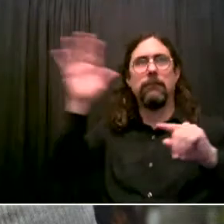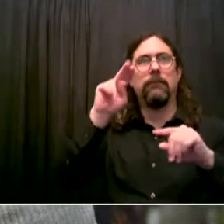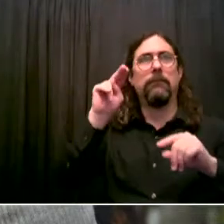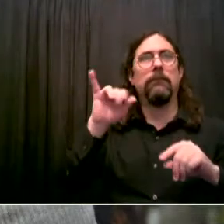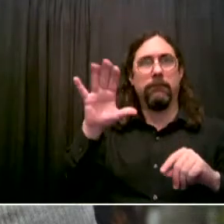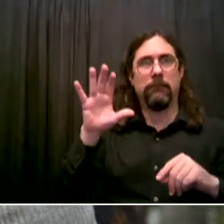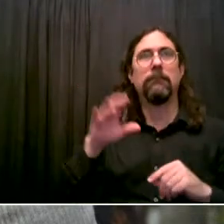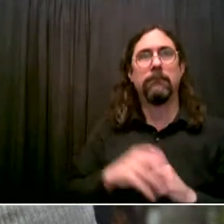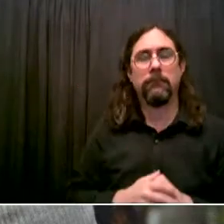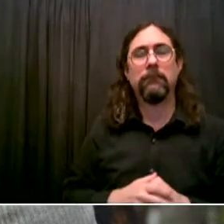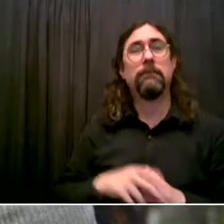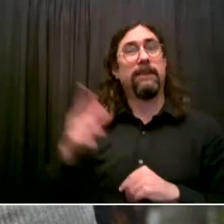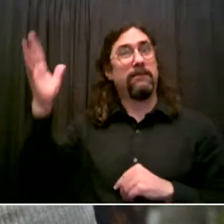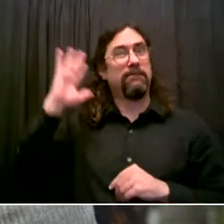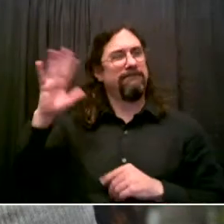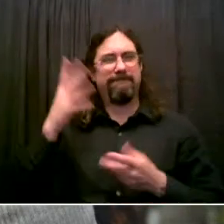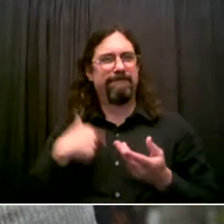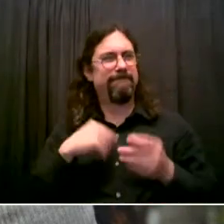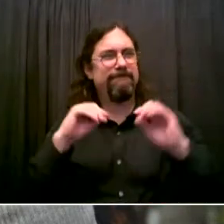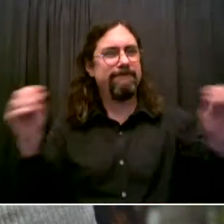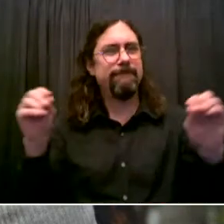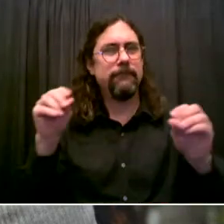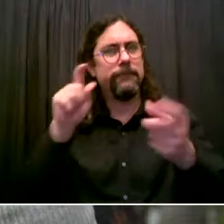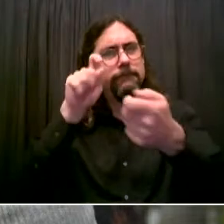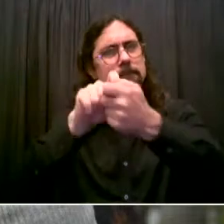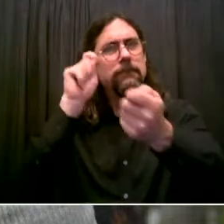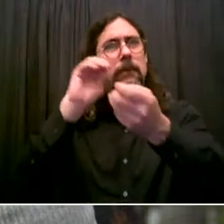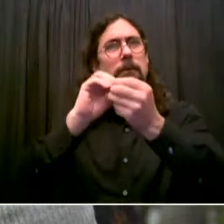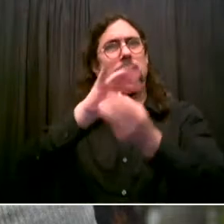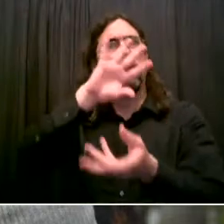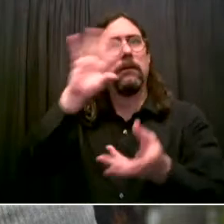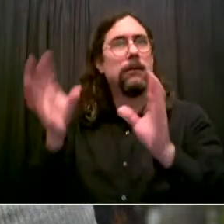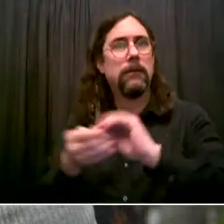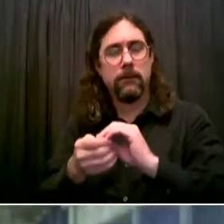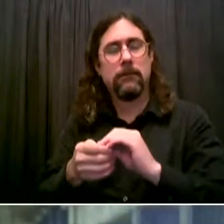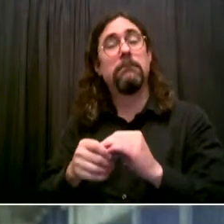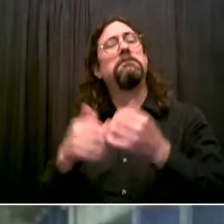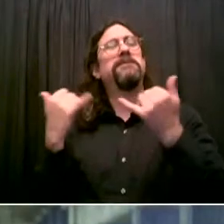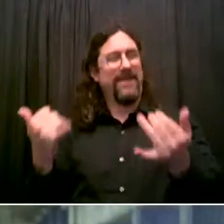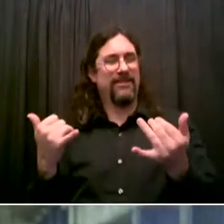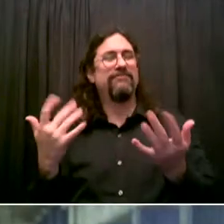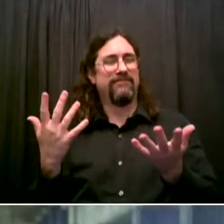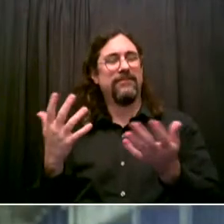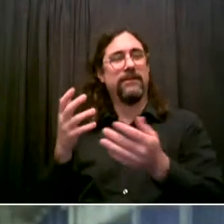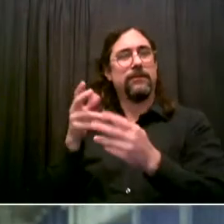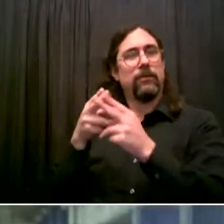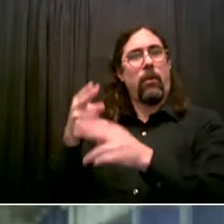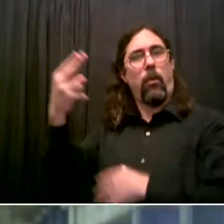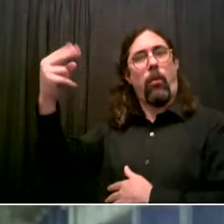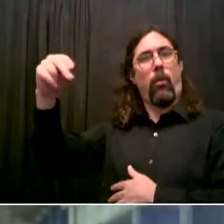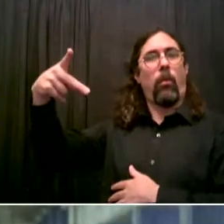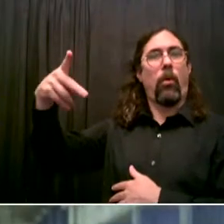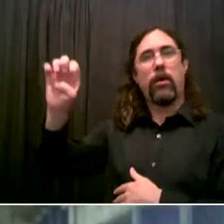TELL US HOW WE ARE DOING FROM YEAR-TO-YEAR. WE NOW HAVE THE FINAL ANSWERS FROM THE HOPE